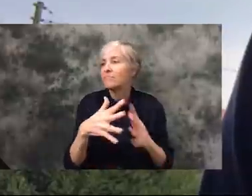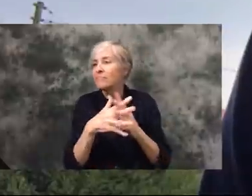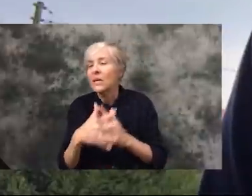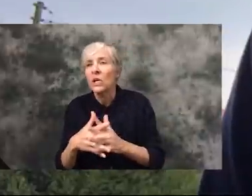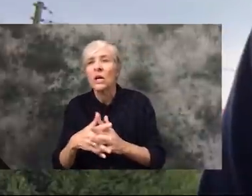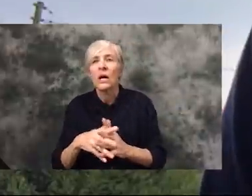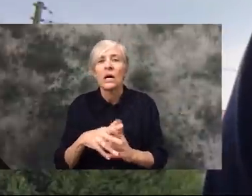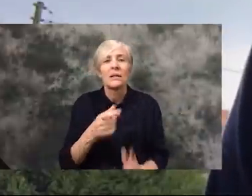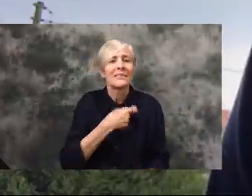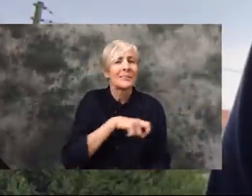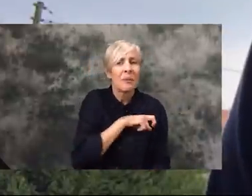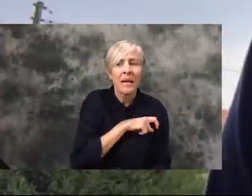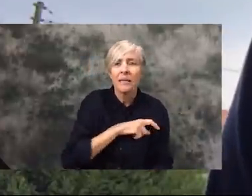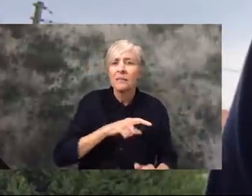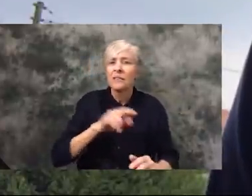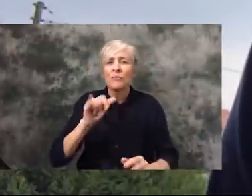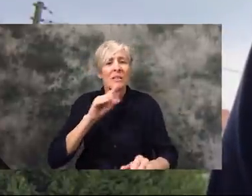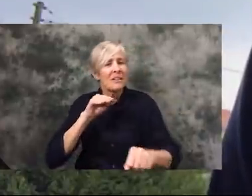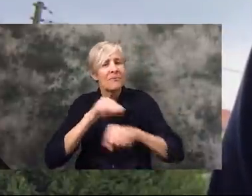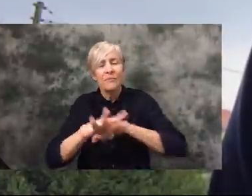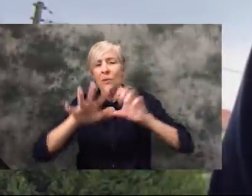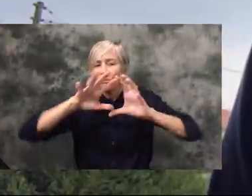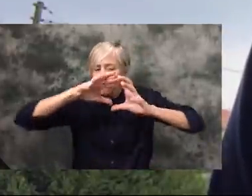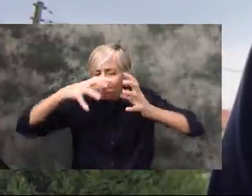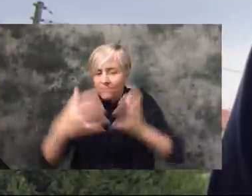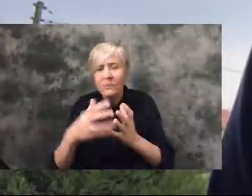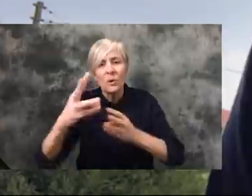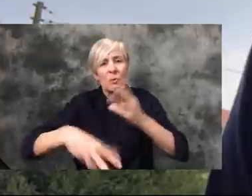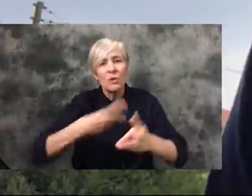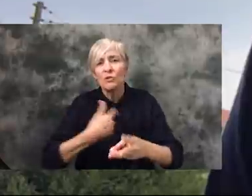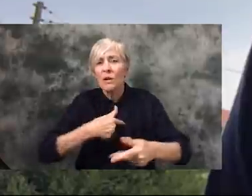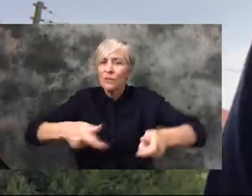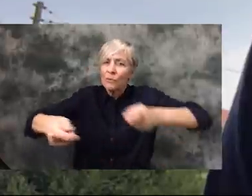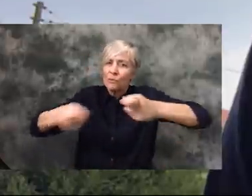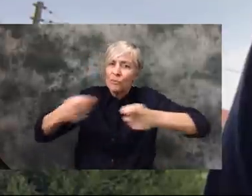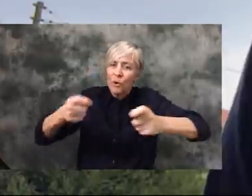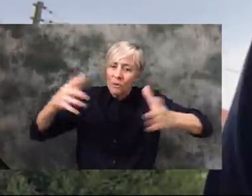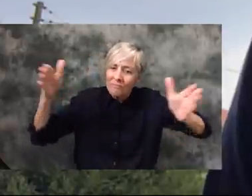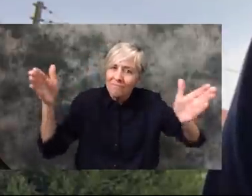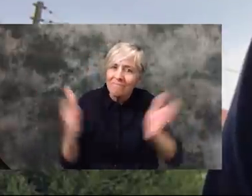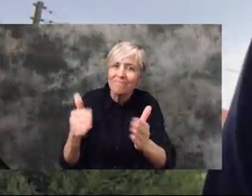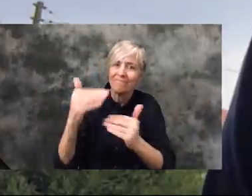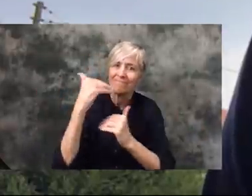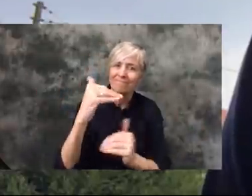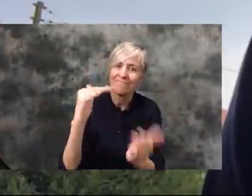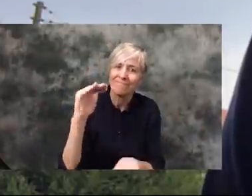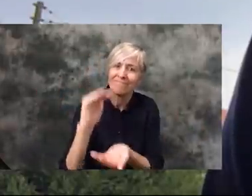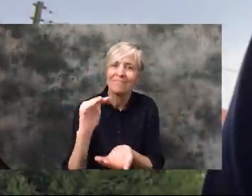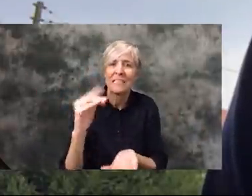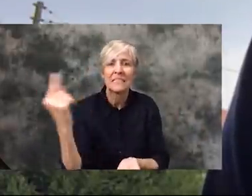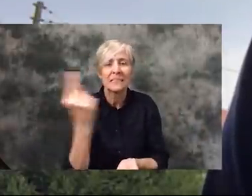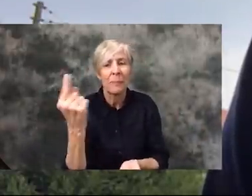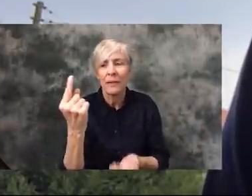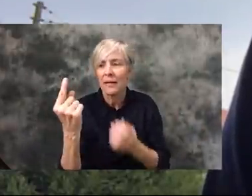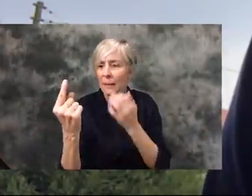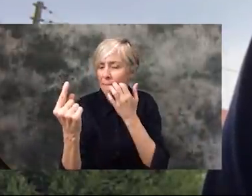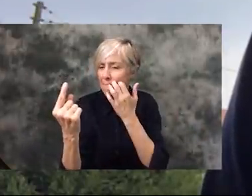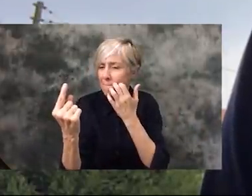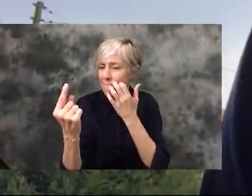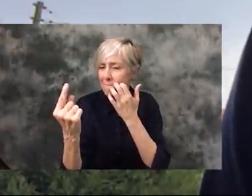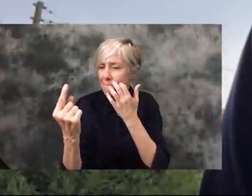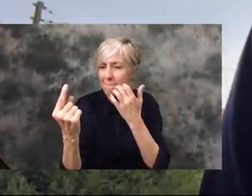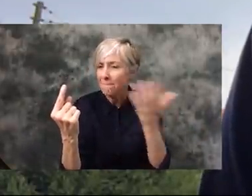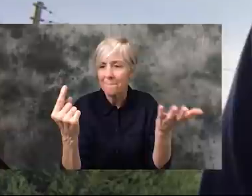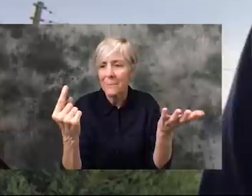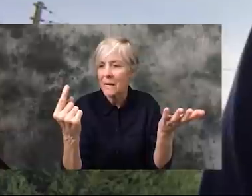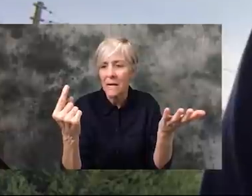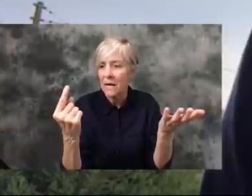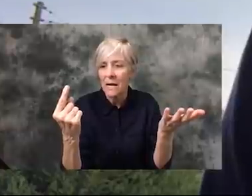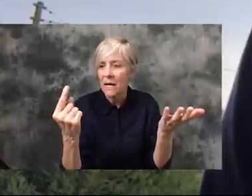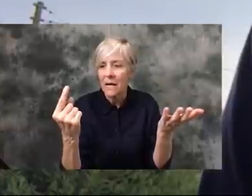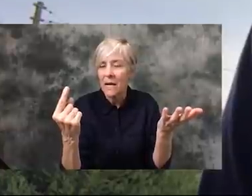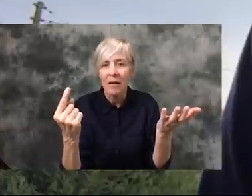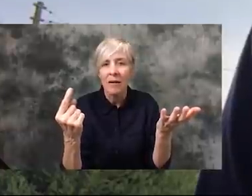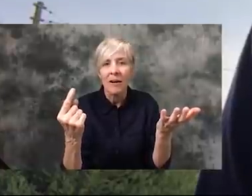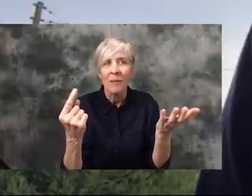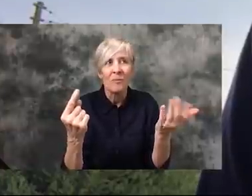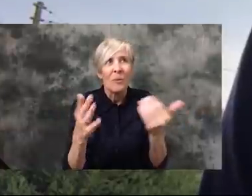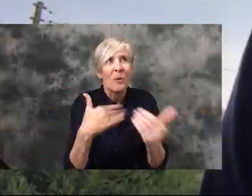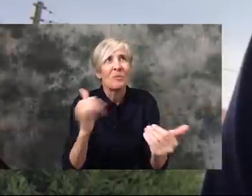States or Spain. We're all trying to contain something that is... is almost out of